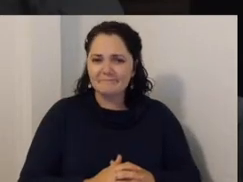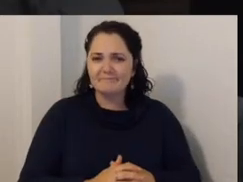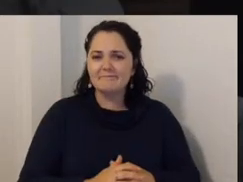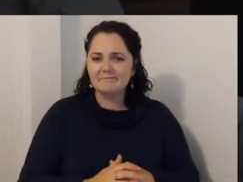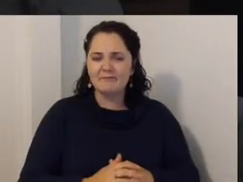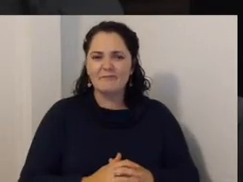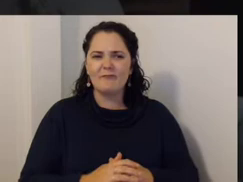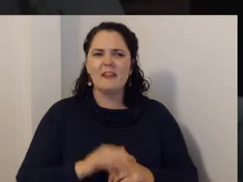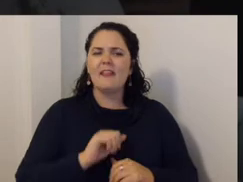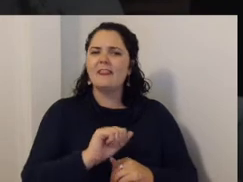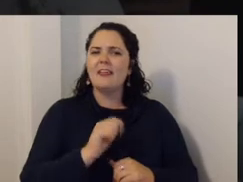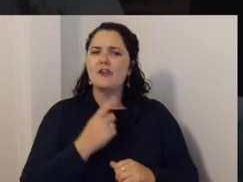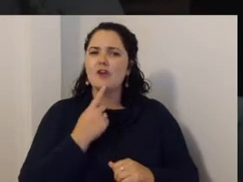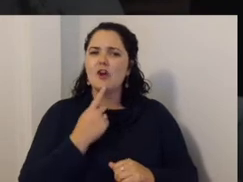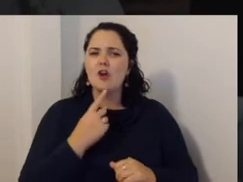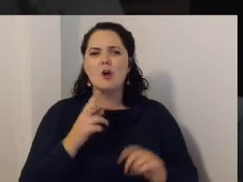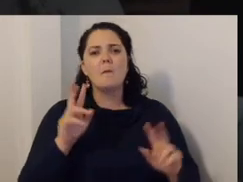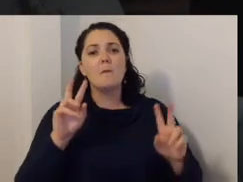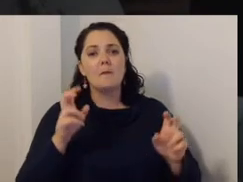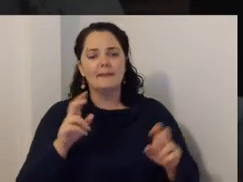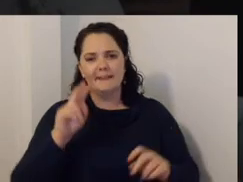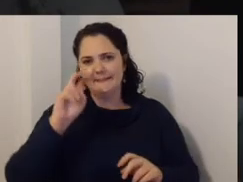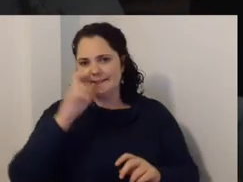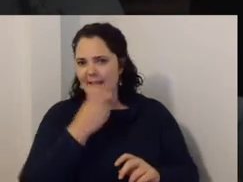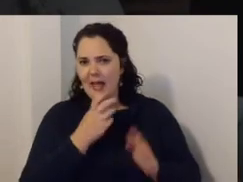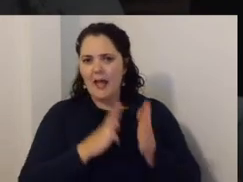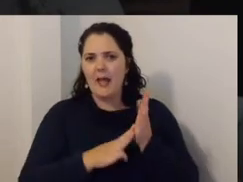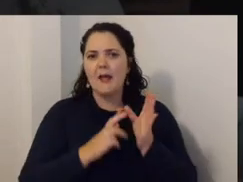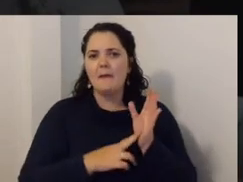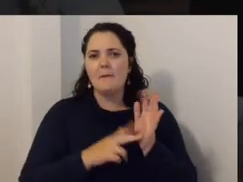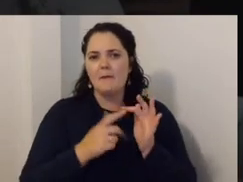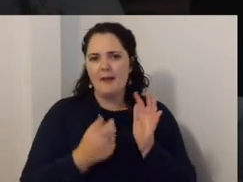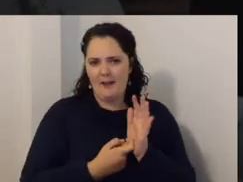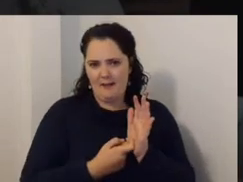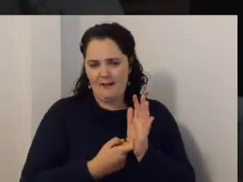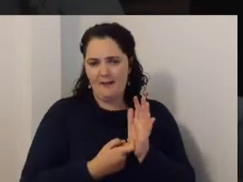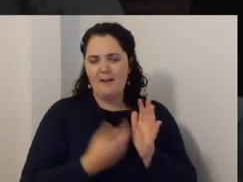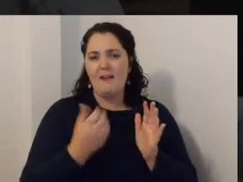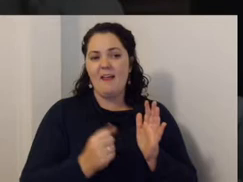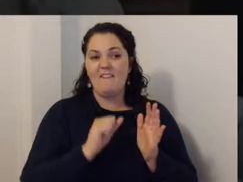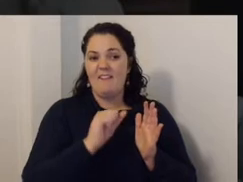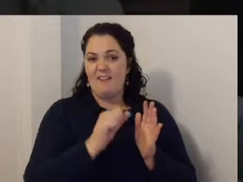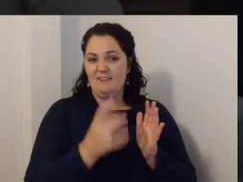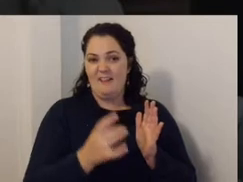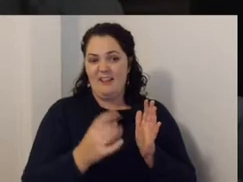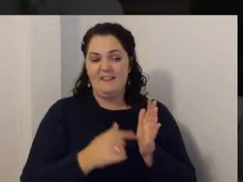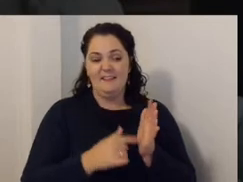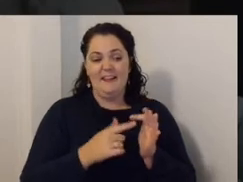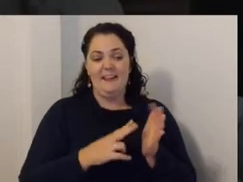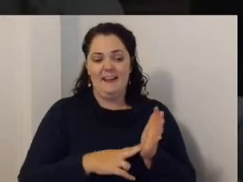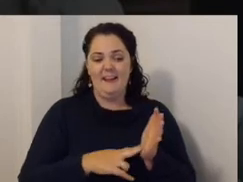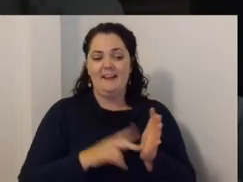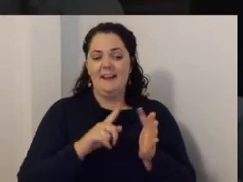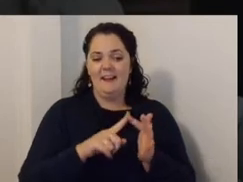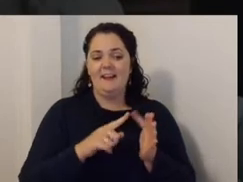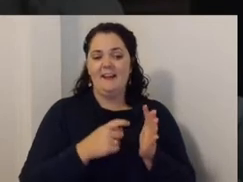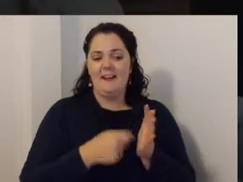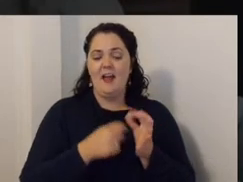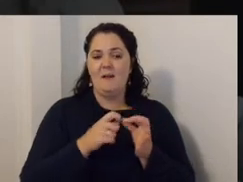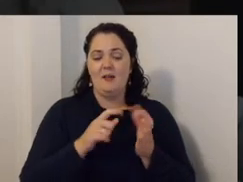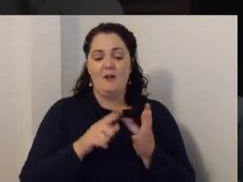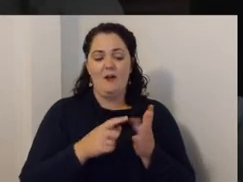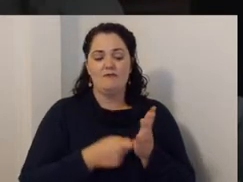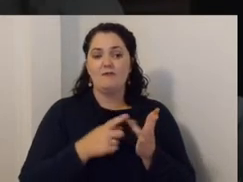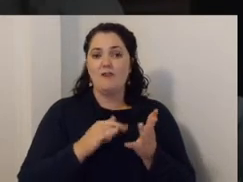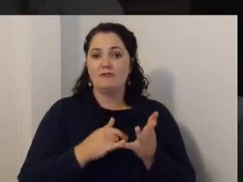the dark manner and the Italian word which meant dark was uh tenebroso t-e-n-e-b-r-o-s-o and that